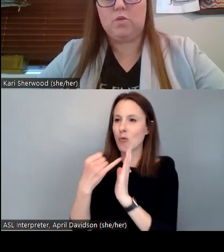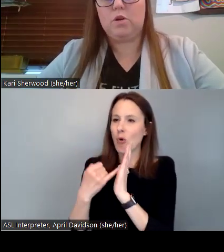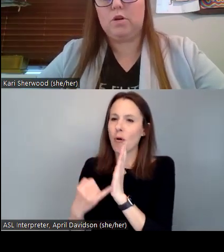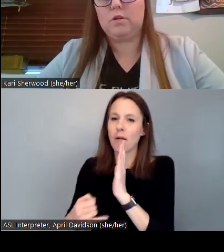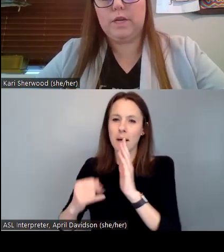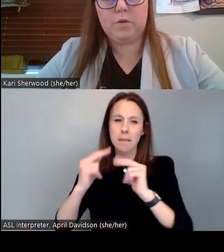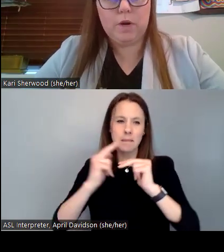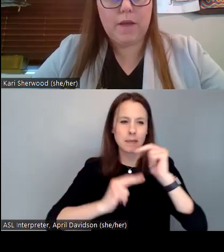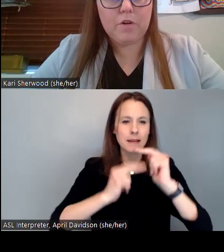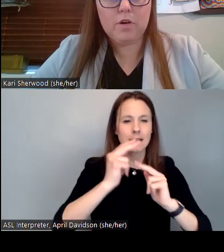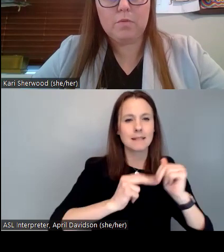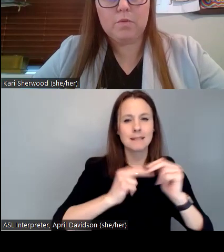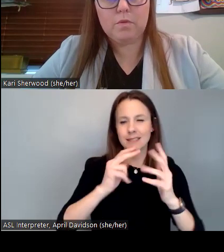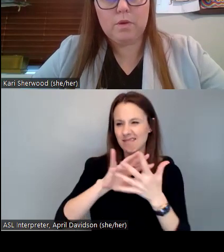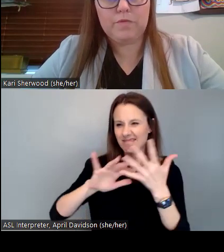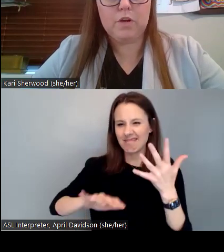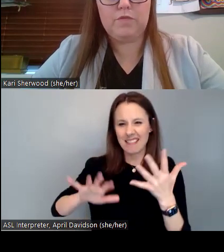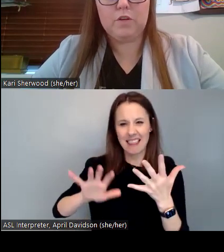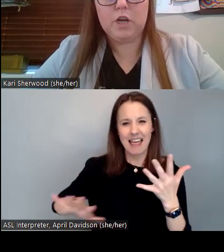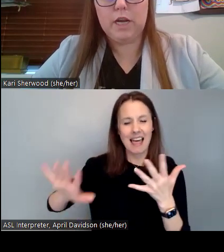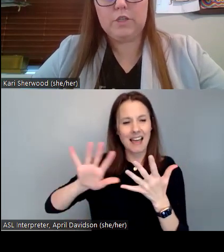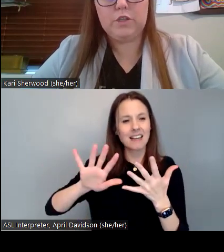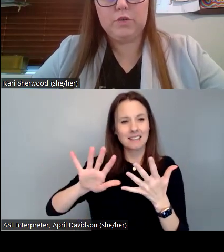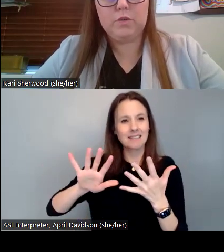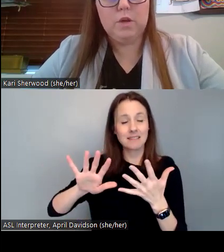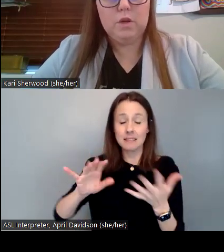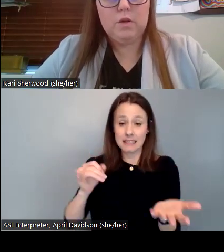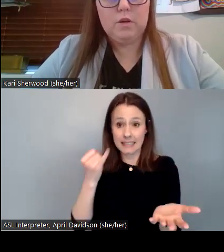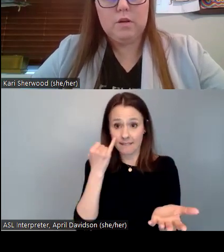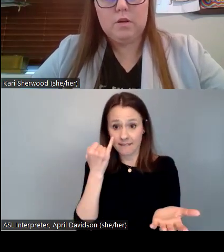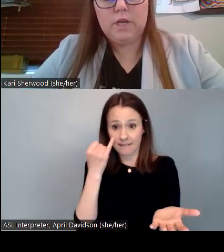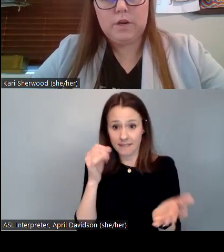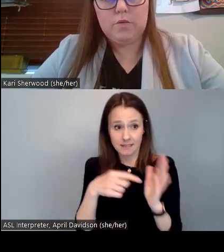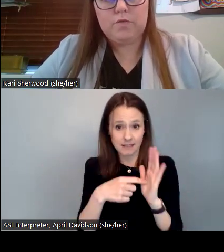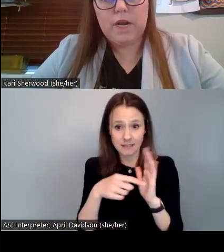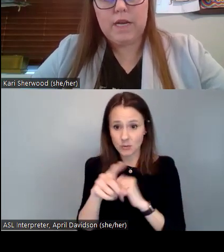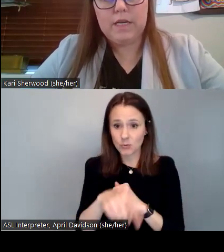or, you know, whatever, if you're trying to, you know, find